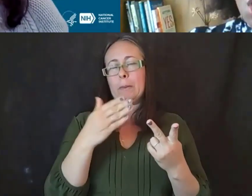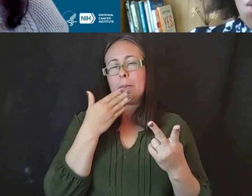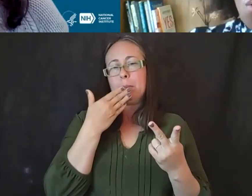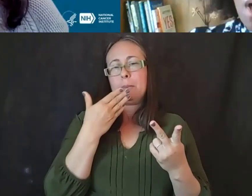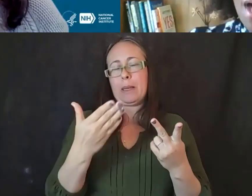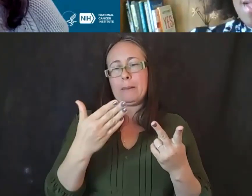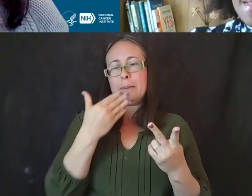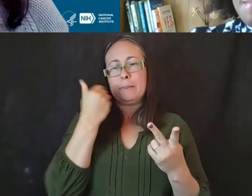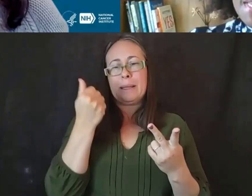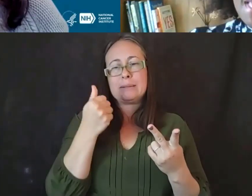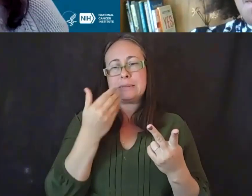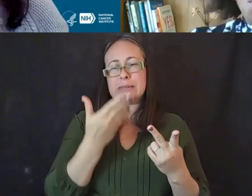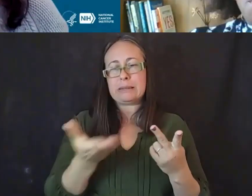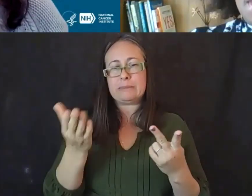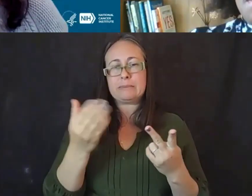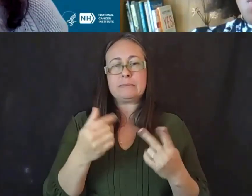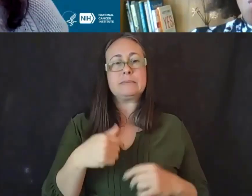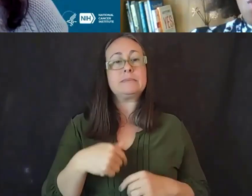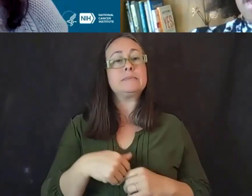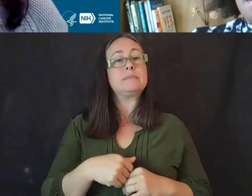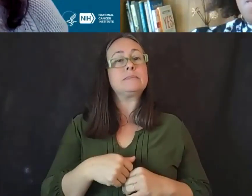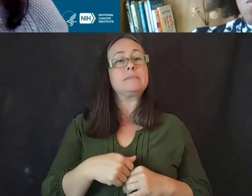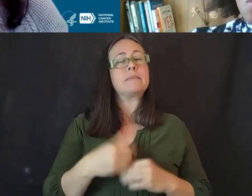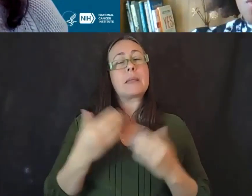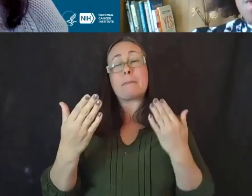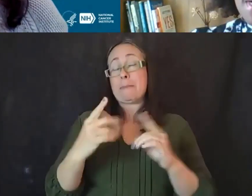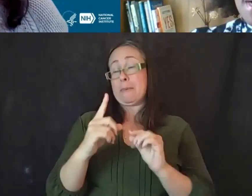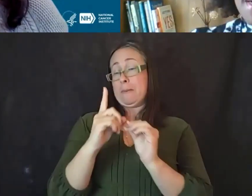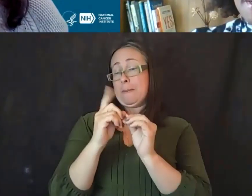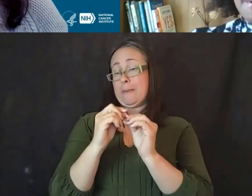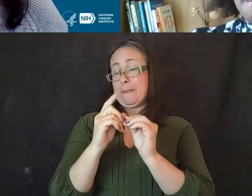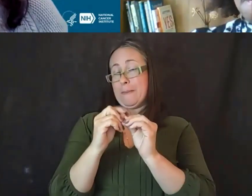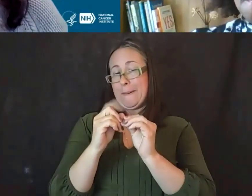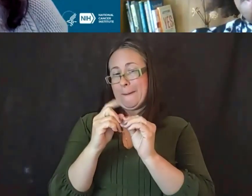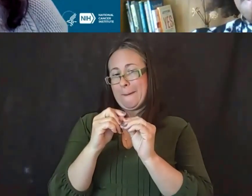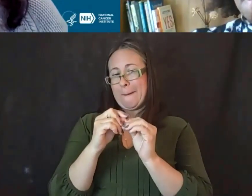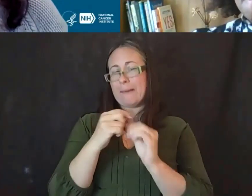for a new piece of equipment. Should you demonstrate that need within the progress report?